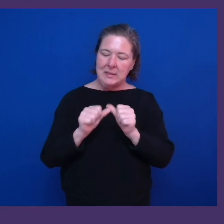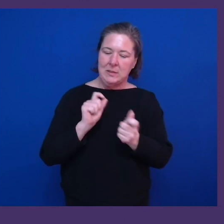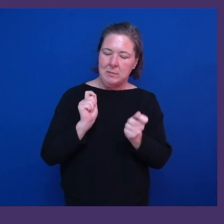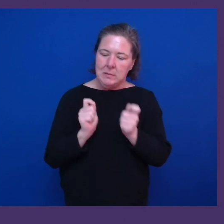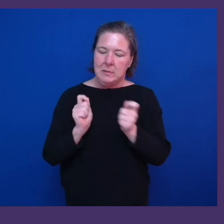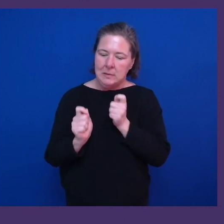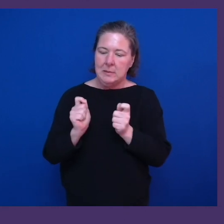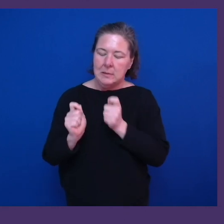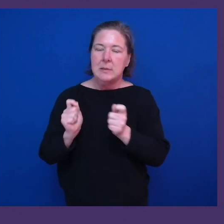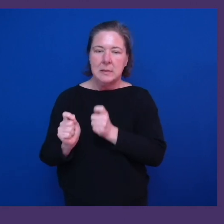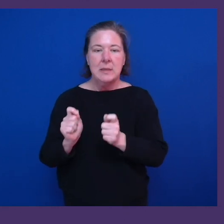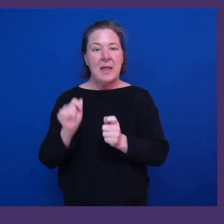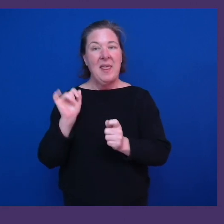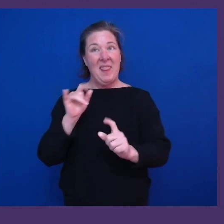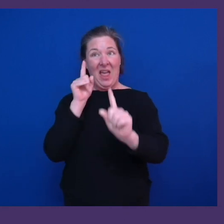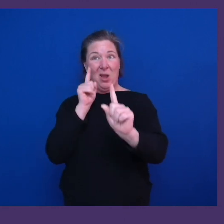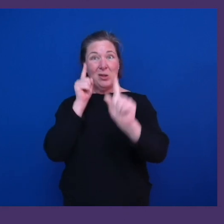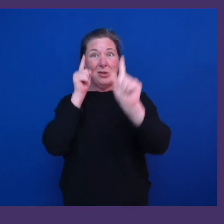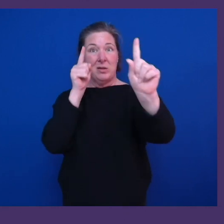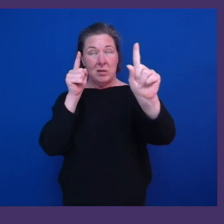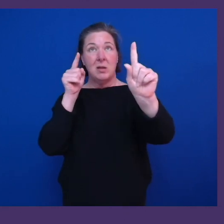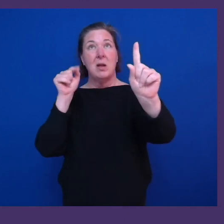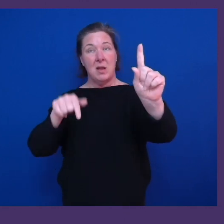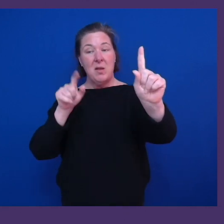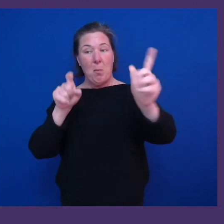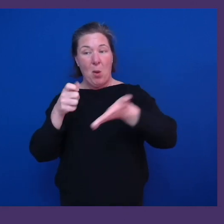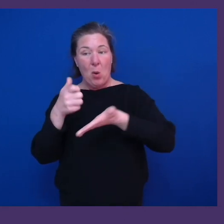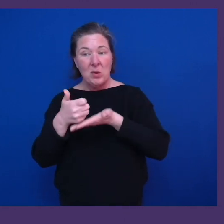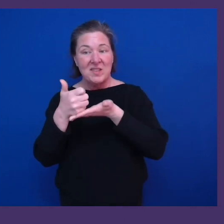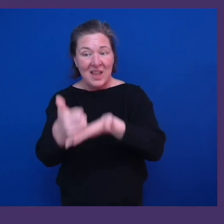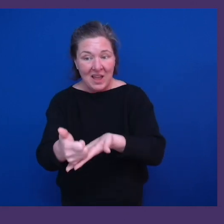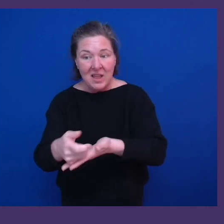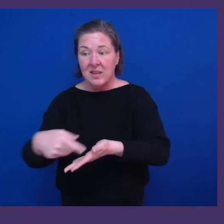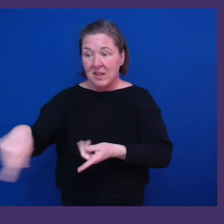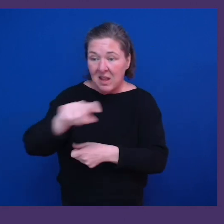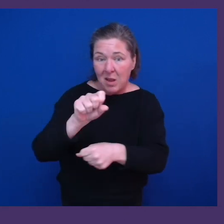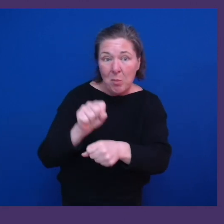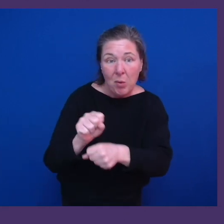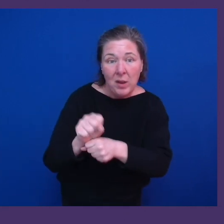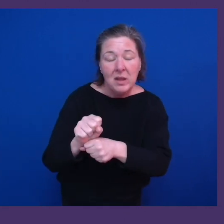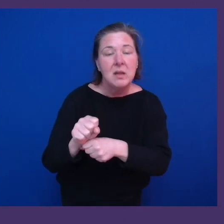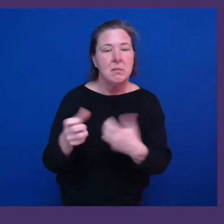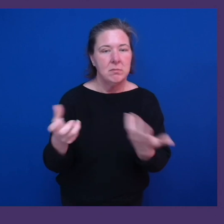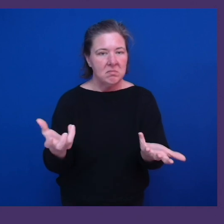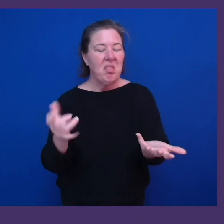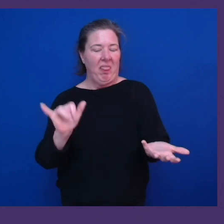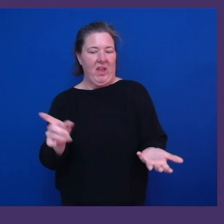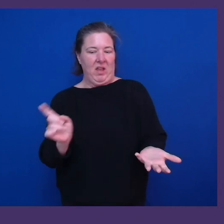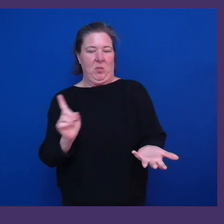this is supposed to help our employees. That's where we really designed multiple personas